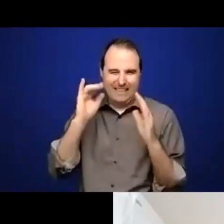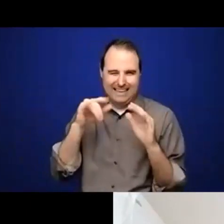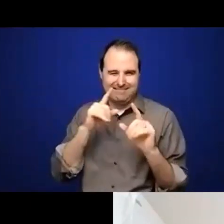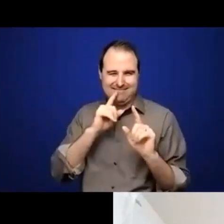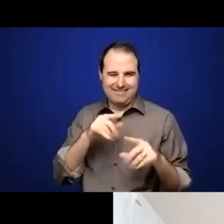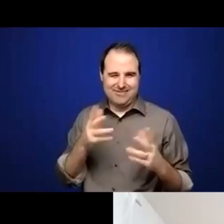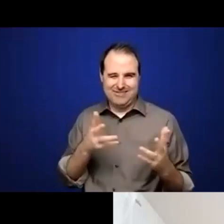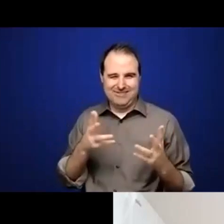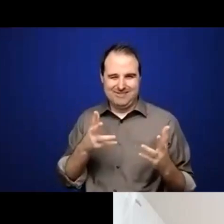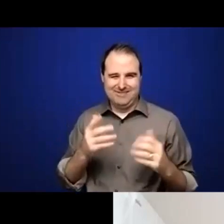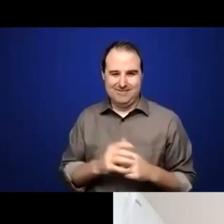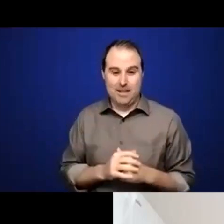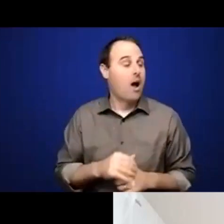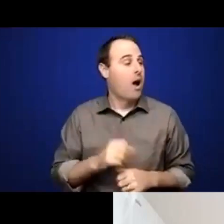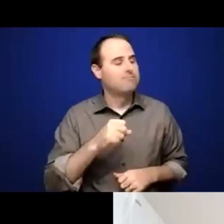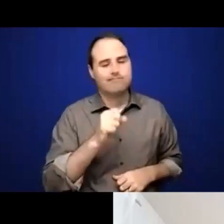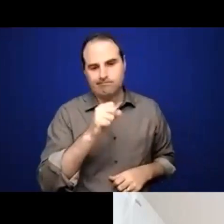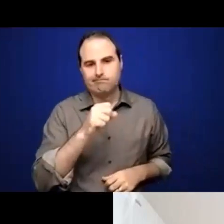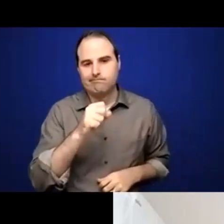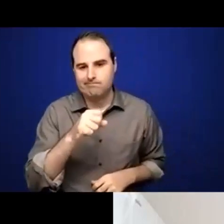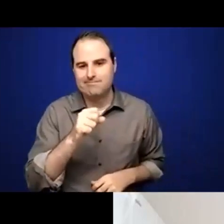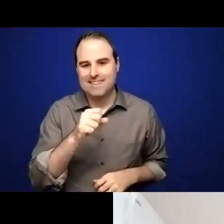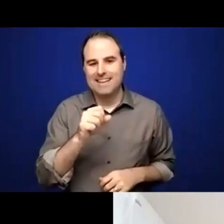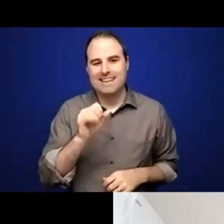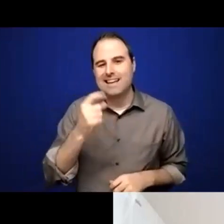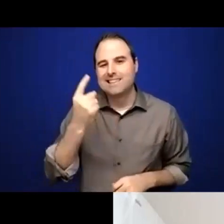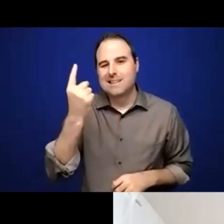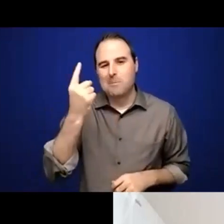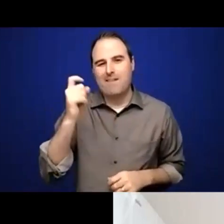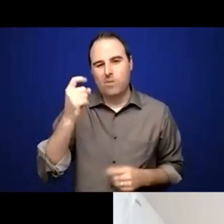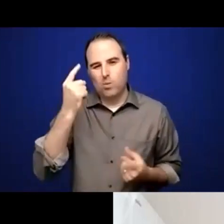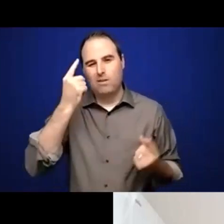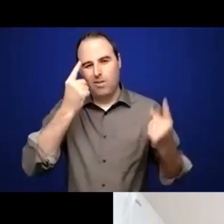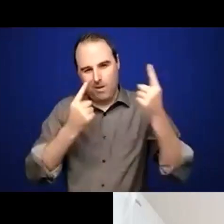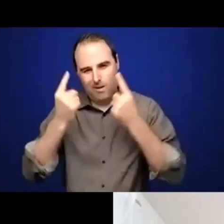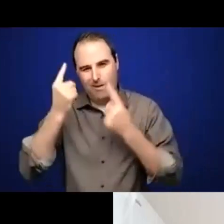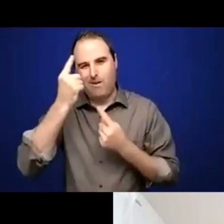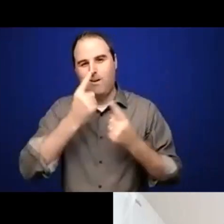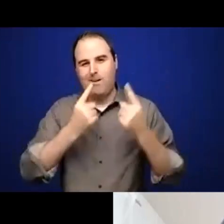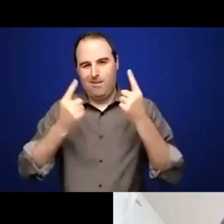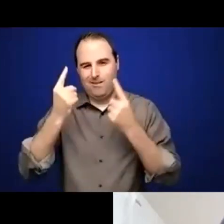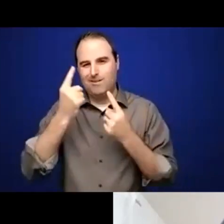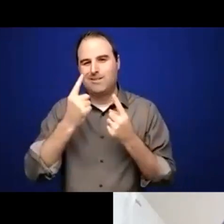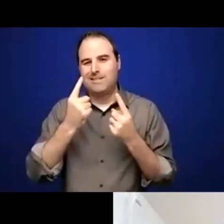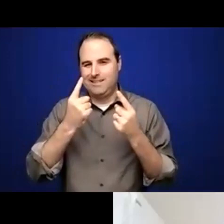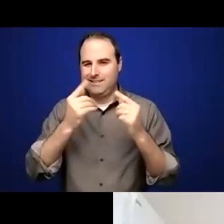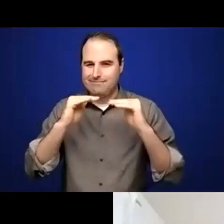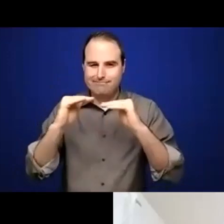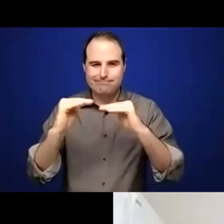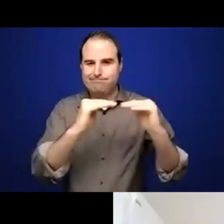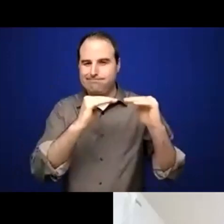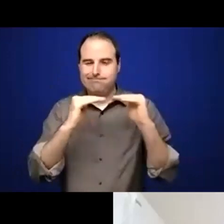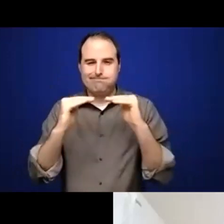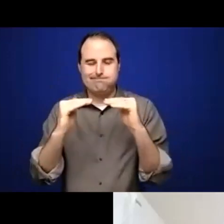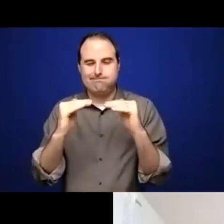Yeah, as I said, it's just something that needs to be thought through for anybody putting together a project. How are you going to handle this issue?